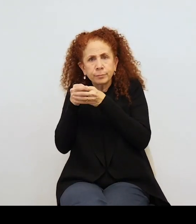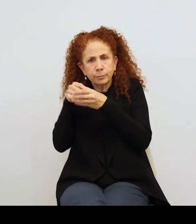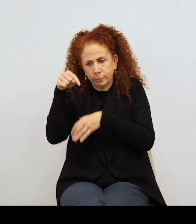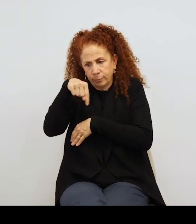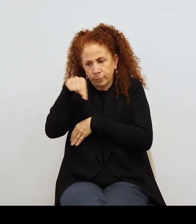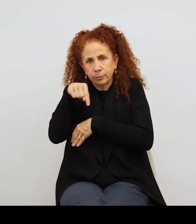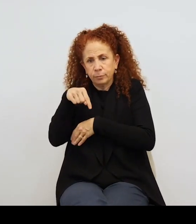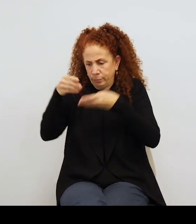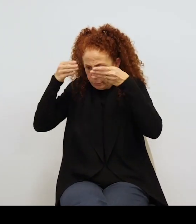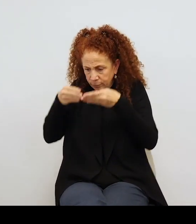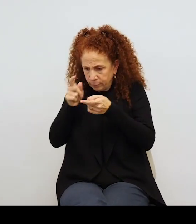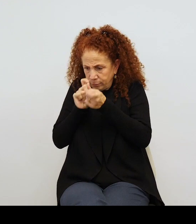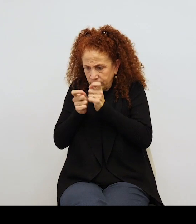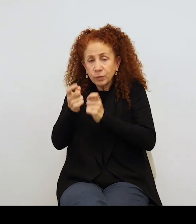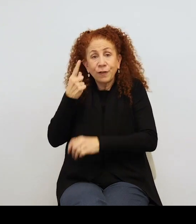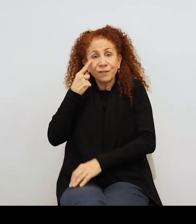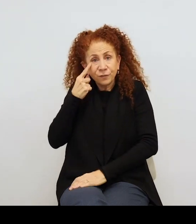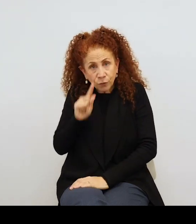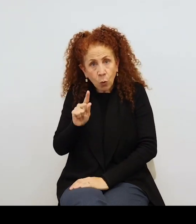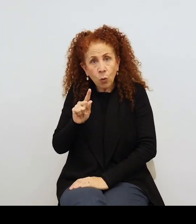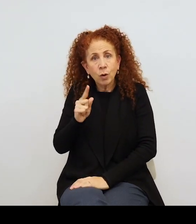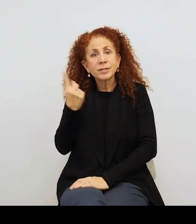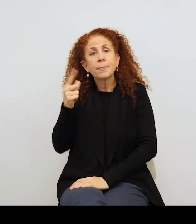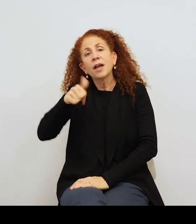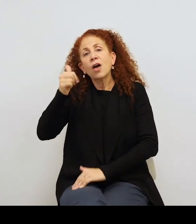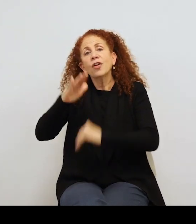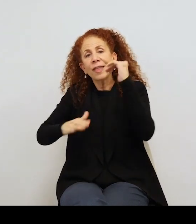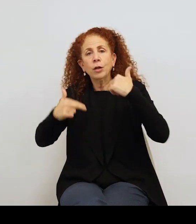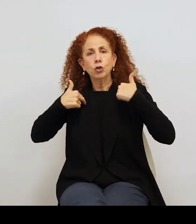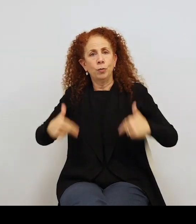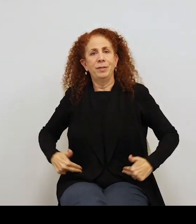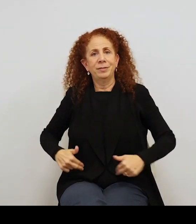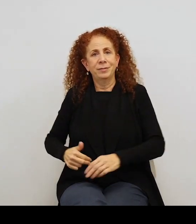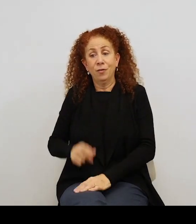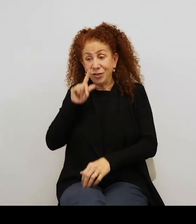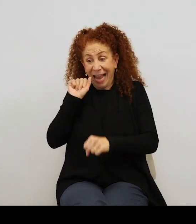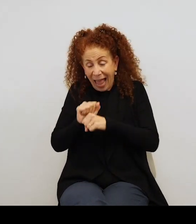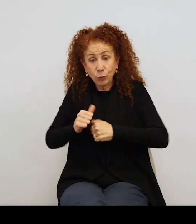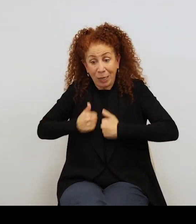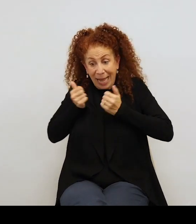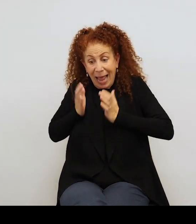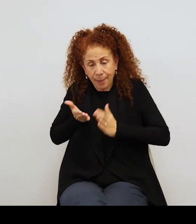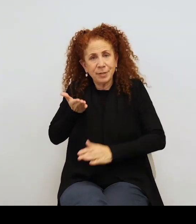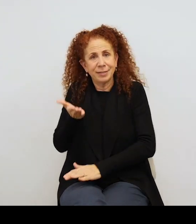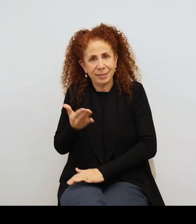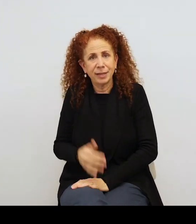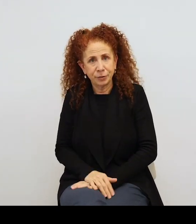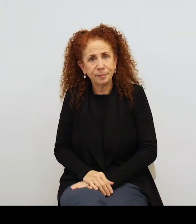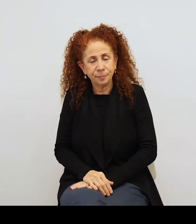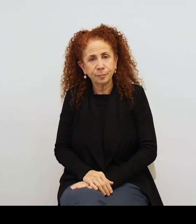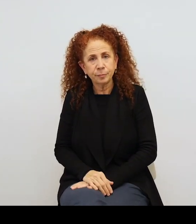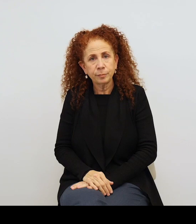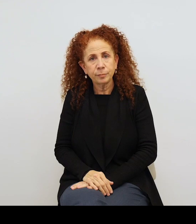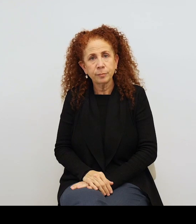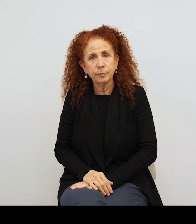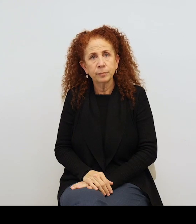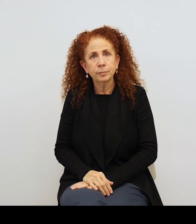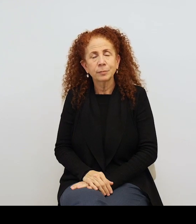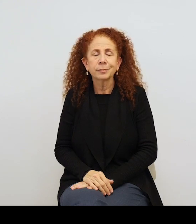that's curated for something other than humans, for the actual inhabitants there. So I'm kind of making a statement,